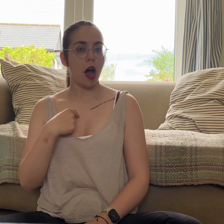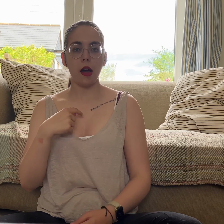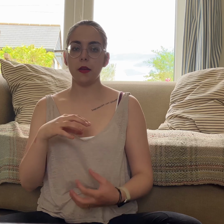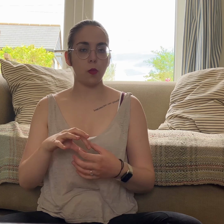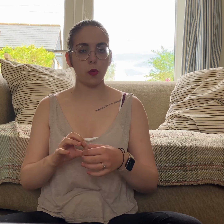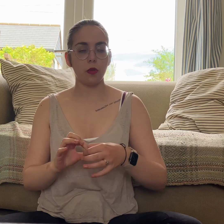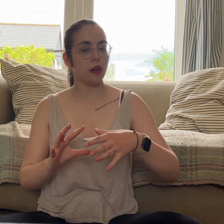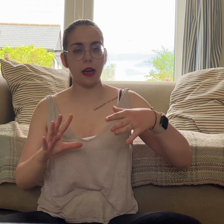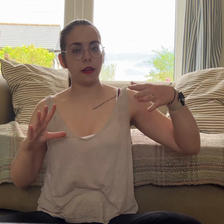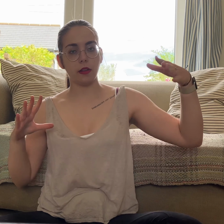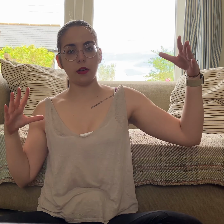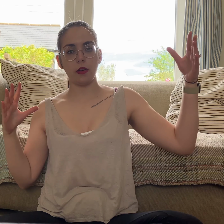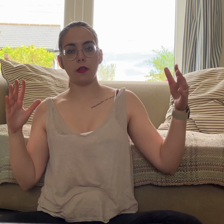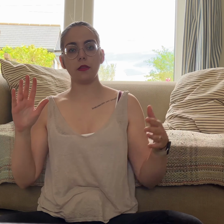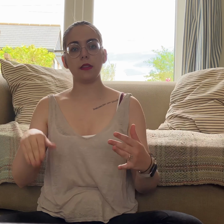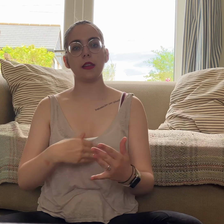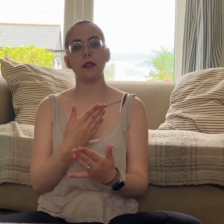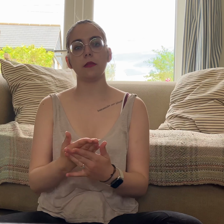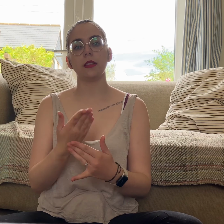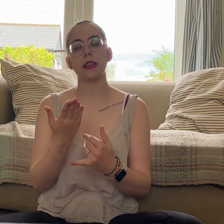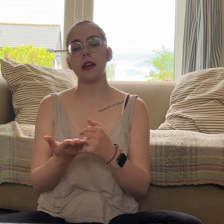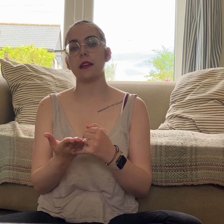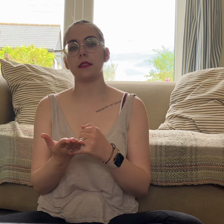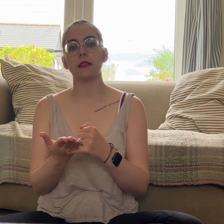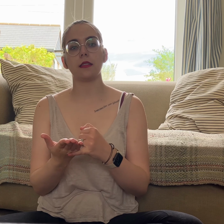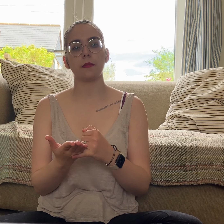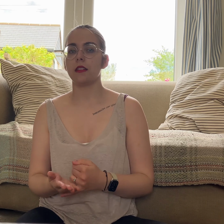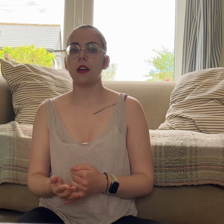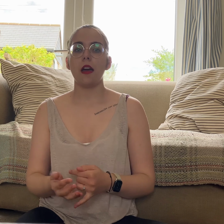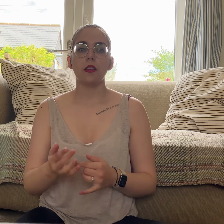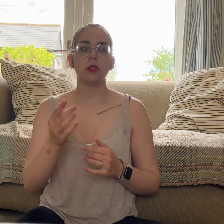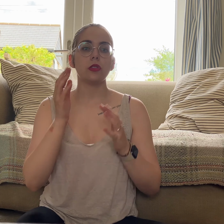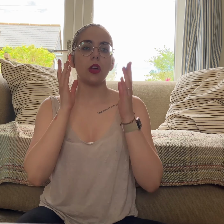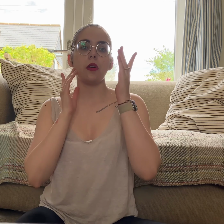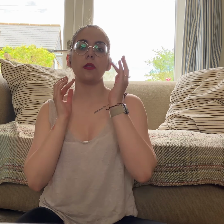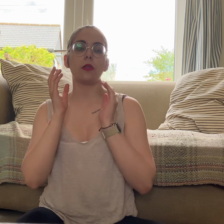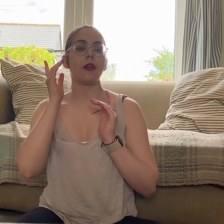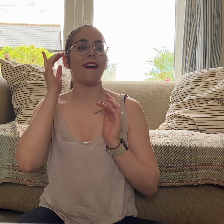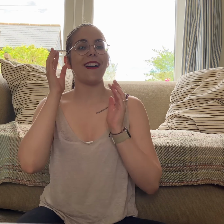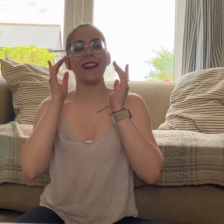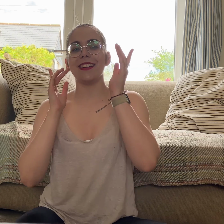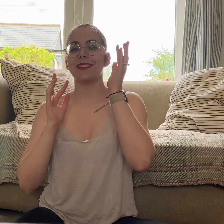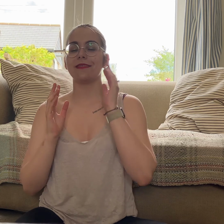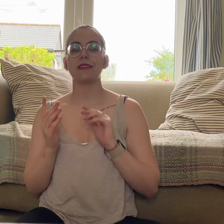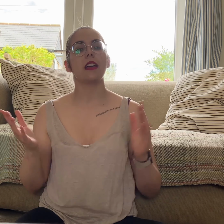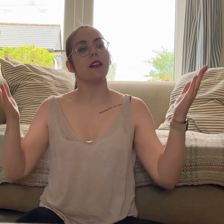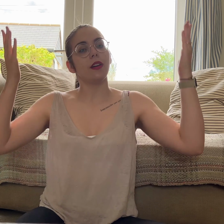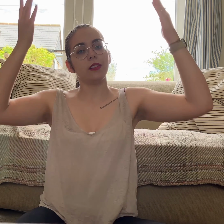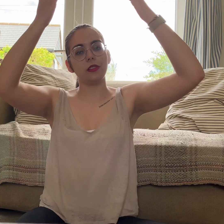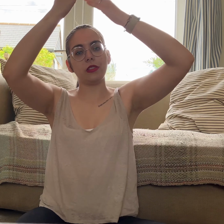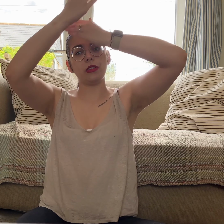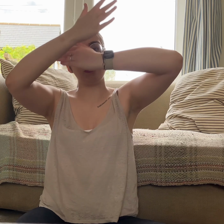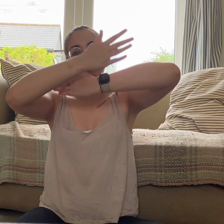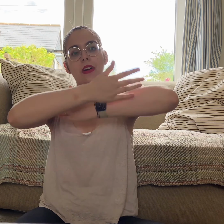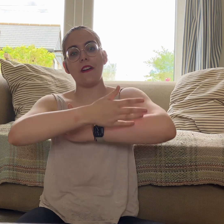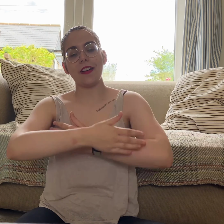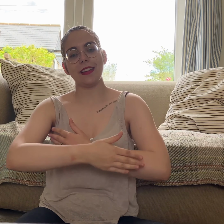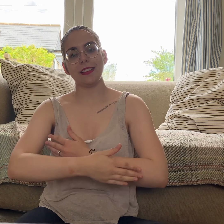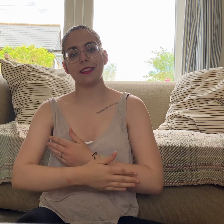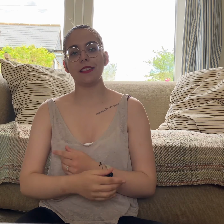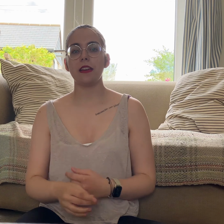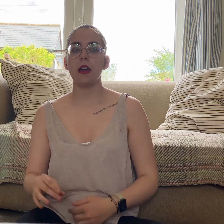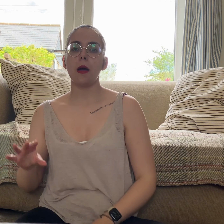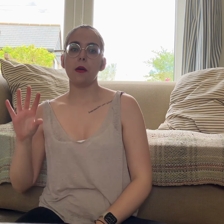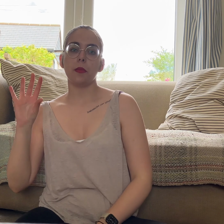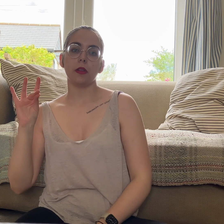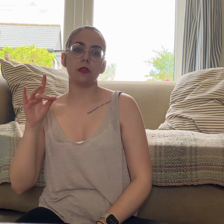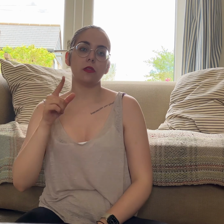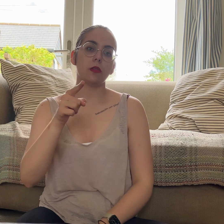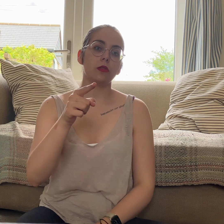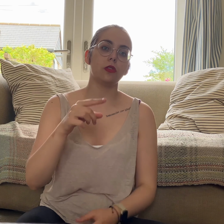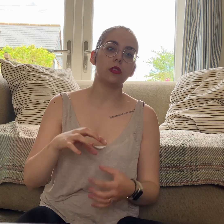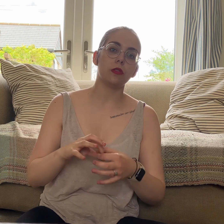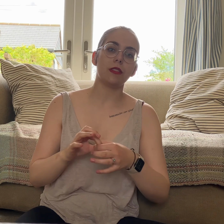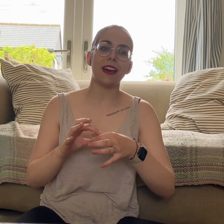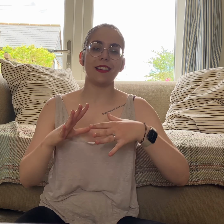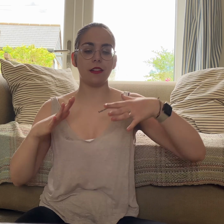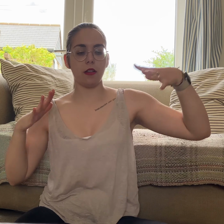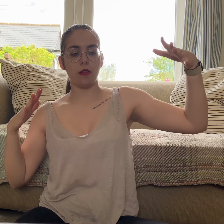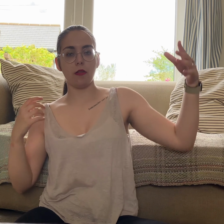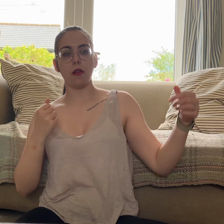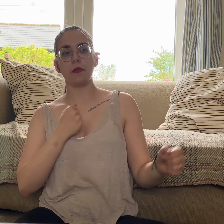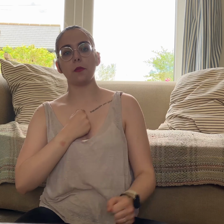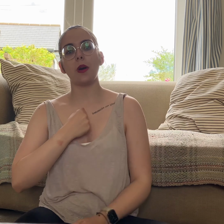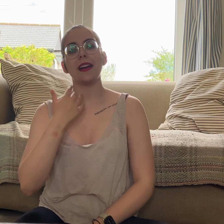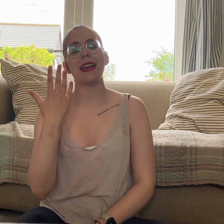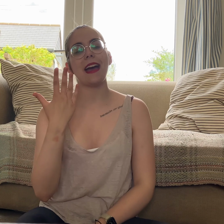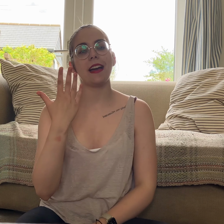I won't let go until the end. So cry tonight, but don't you let go of my hand.